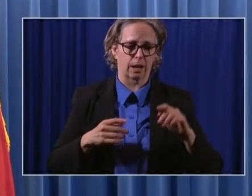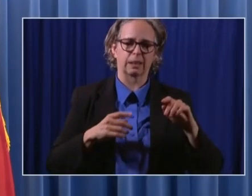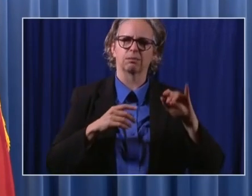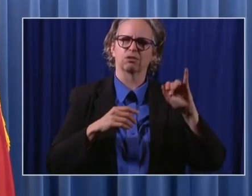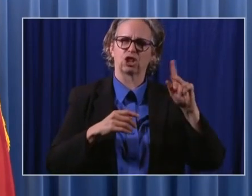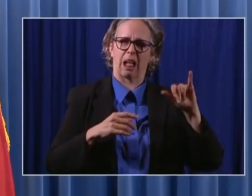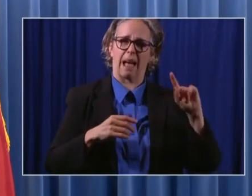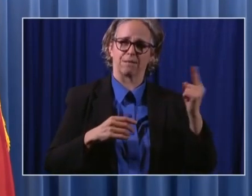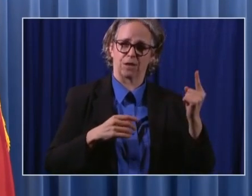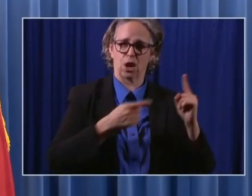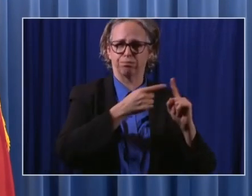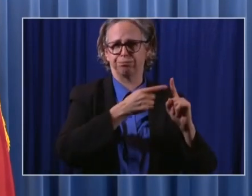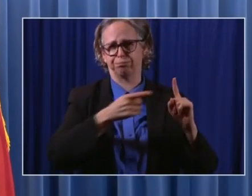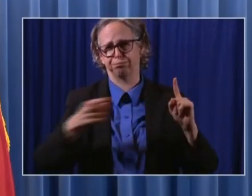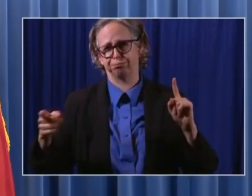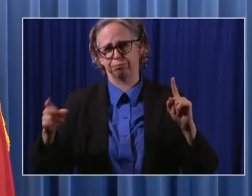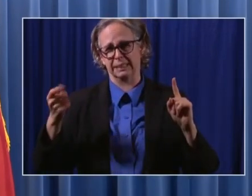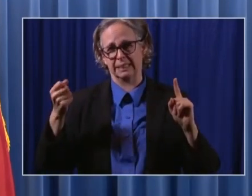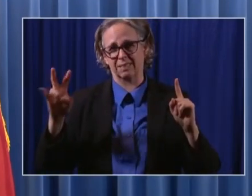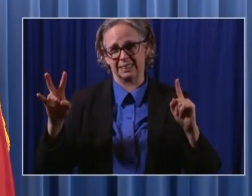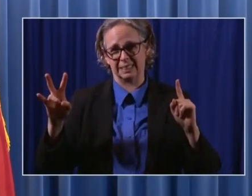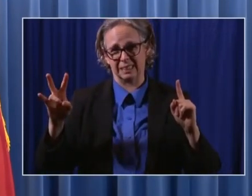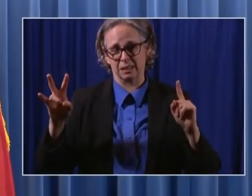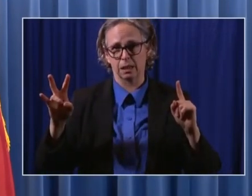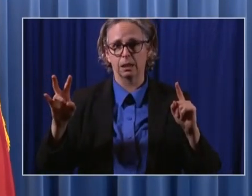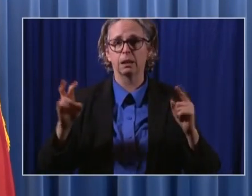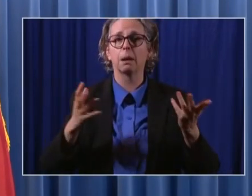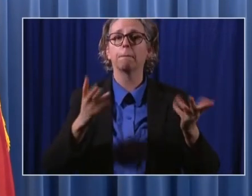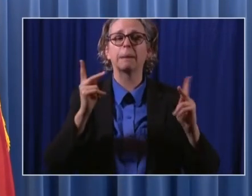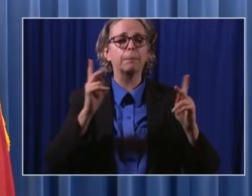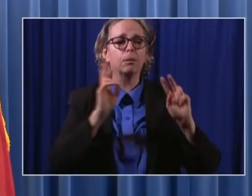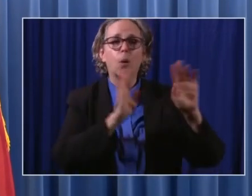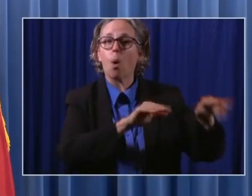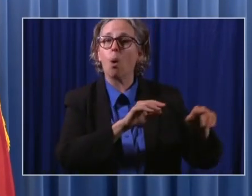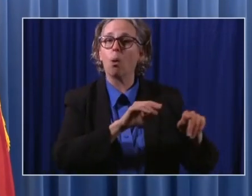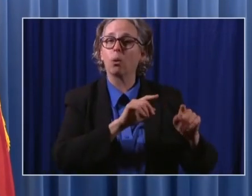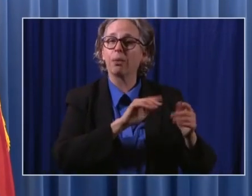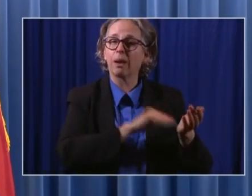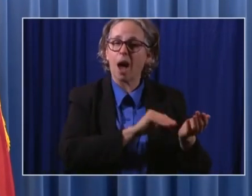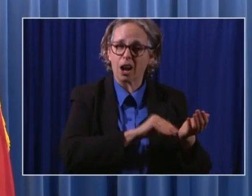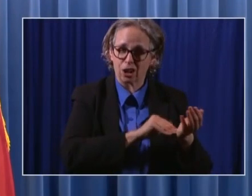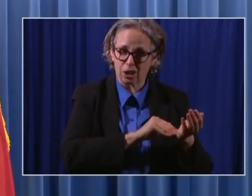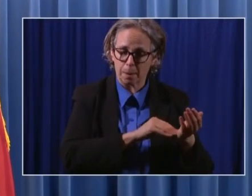ROOMS FOR THAT COMPLAINT THAT I'VE GONE UP BETWEEN JULY FIRST AND JULY 17th, AVERAGE